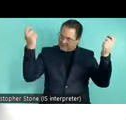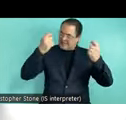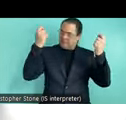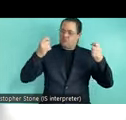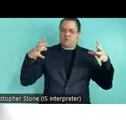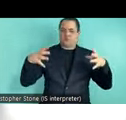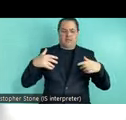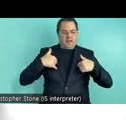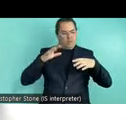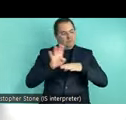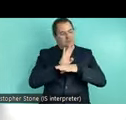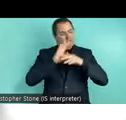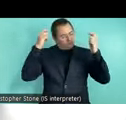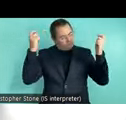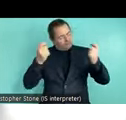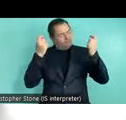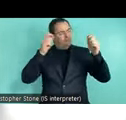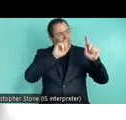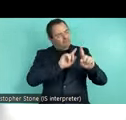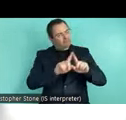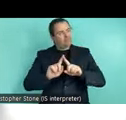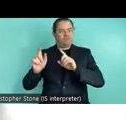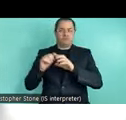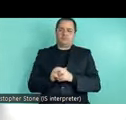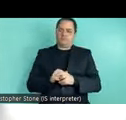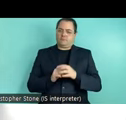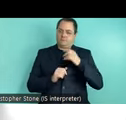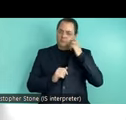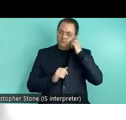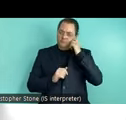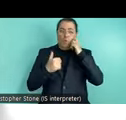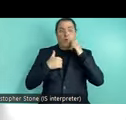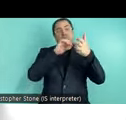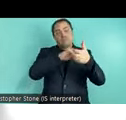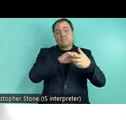again, do with states, different states and social agencies in all of our markets to make